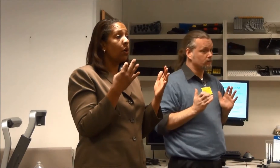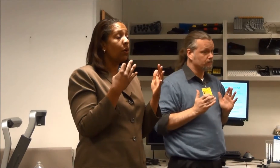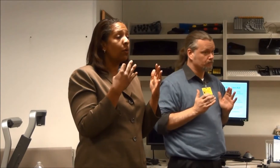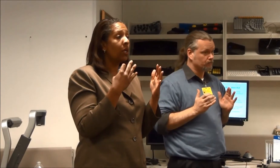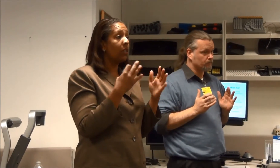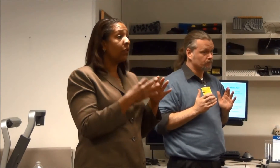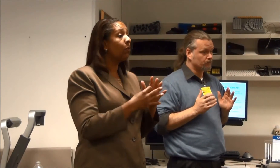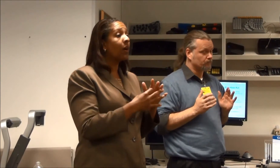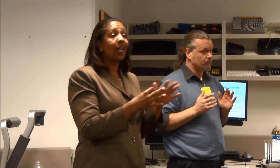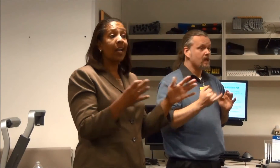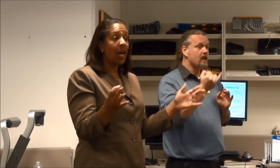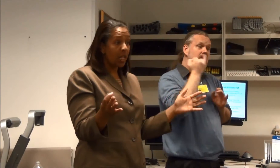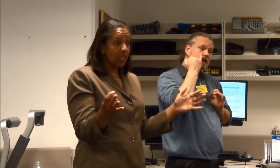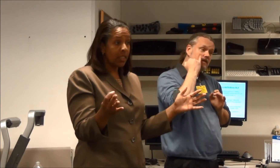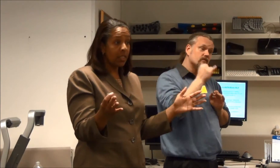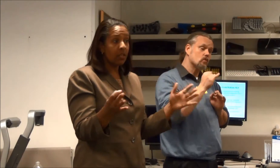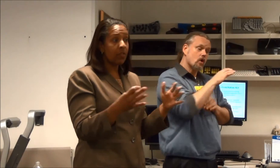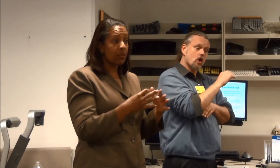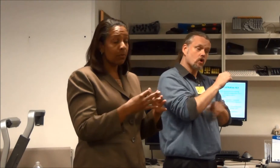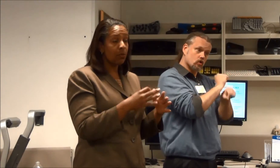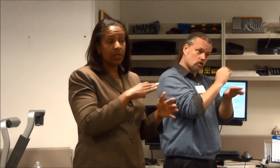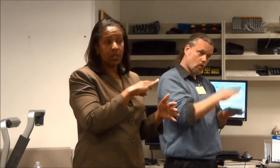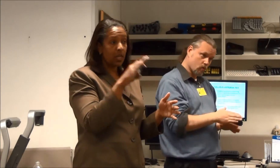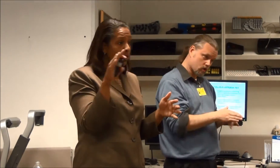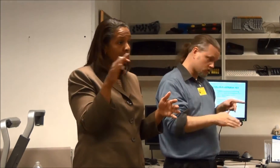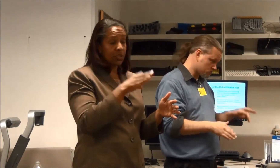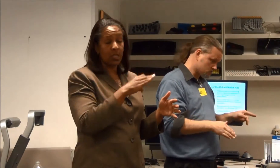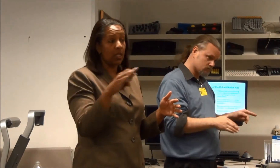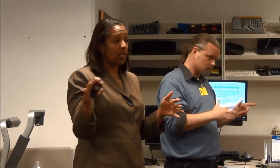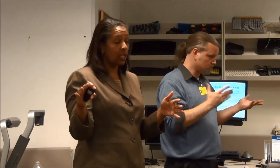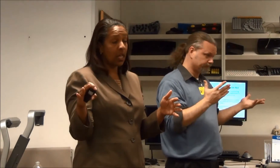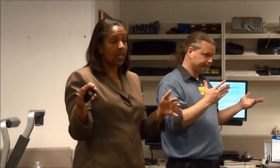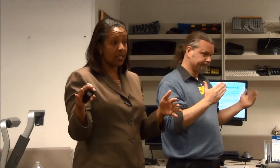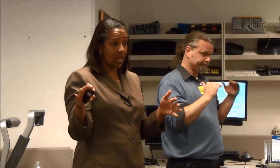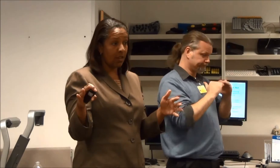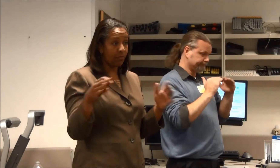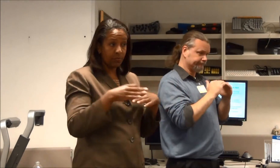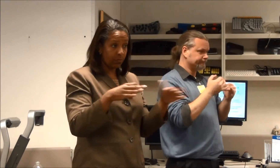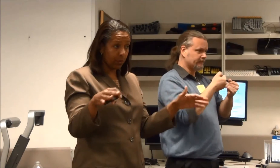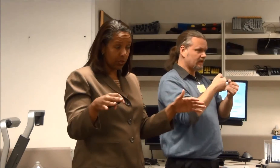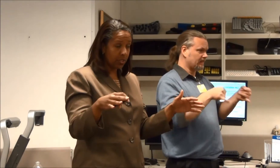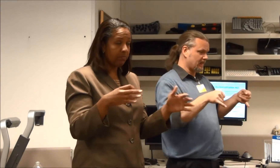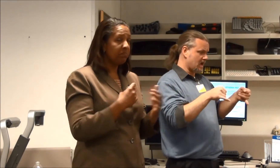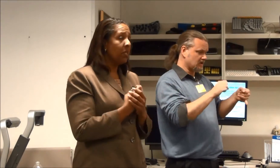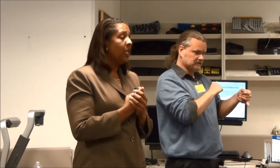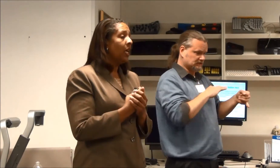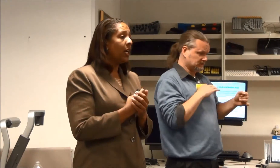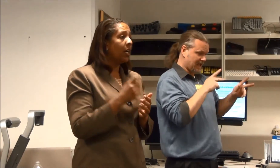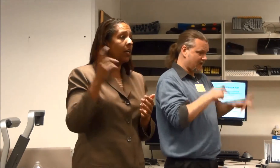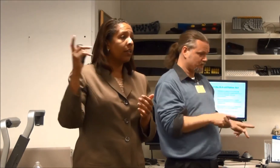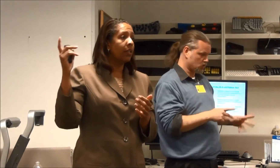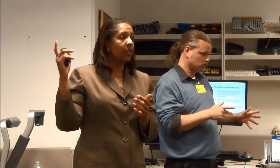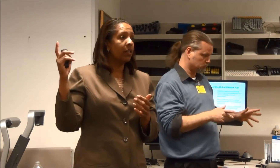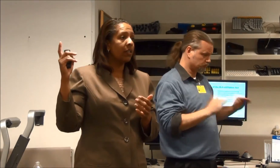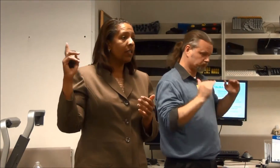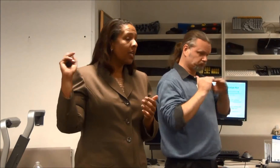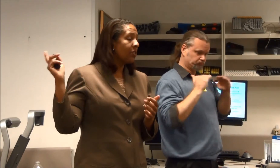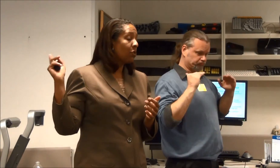So if you are a colleague of this employee and you're just a line staff person, yes,